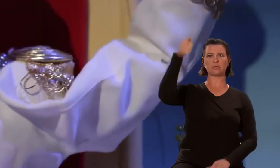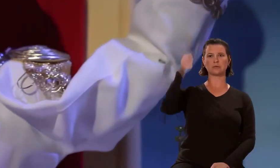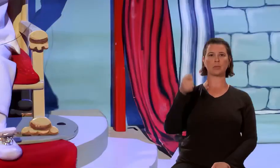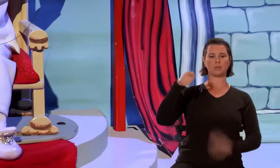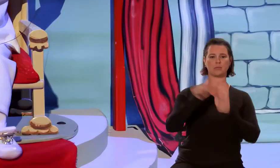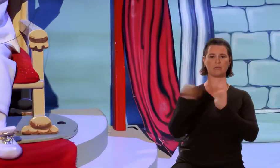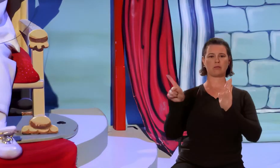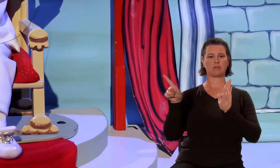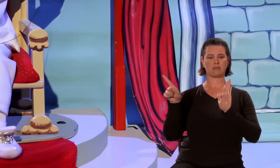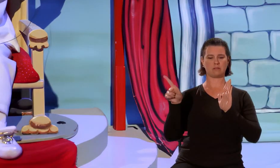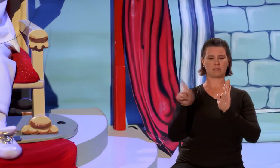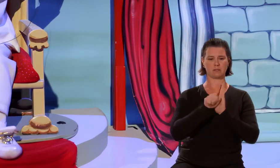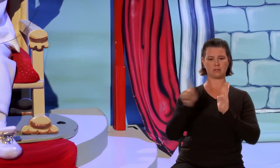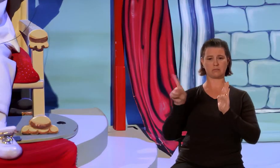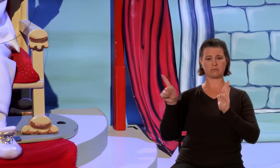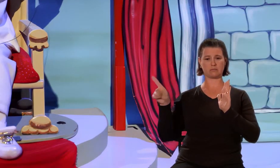Three long pulls and a short pull.